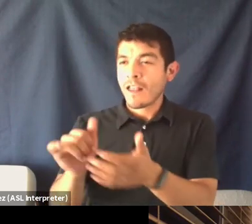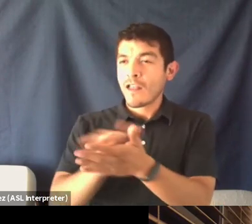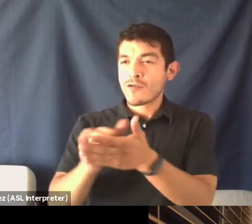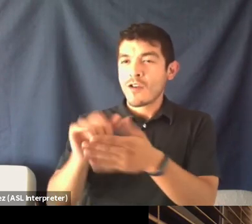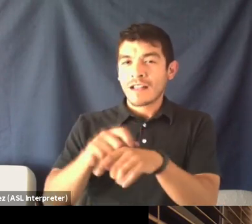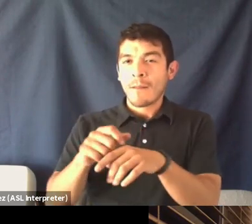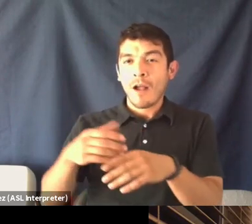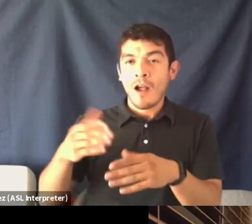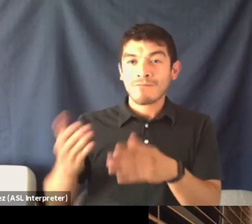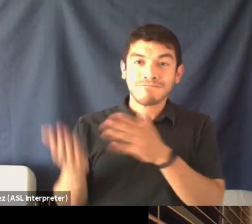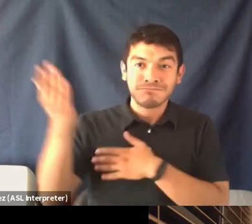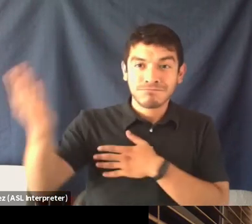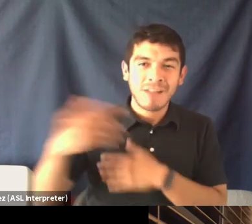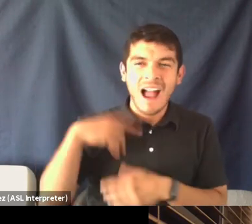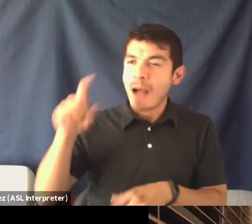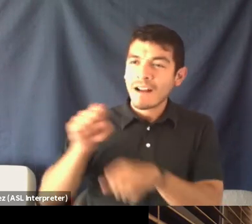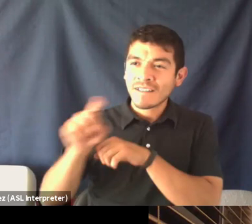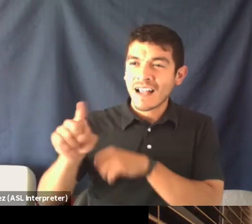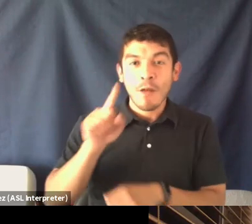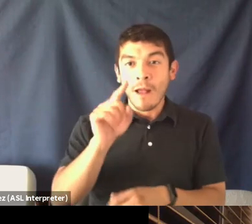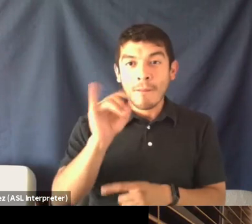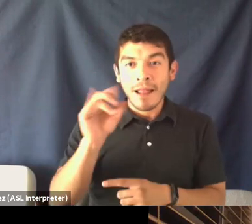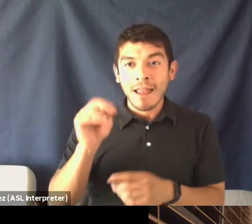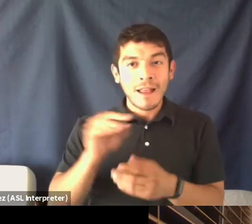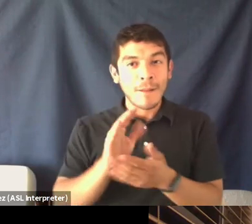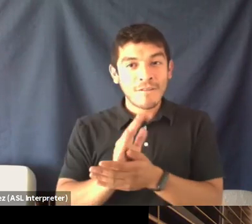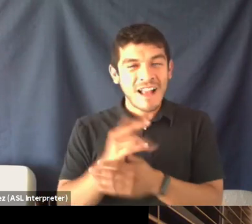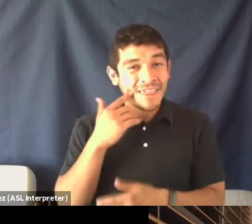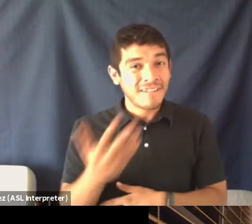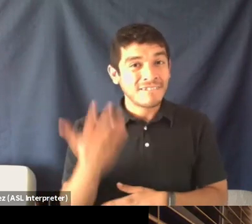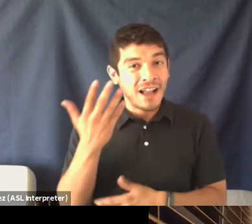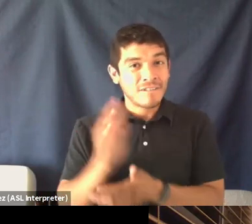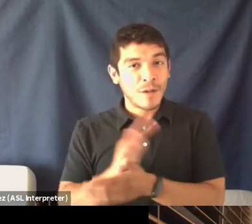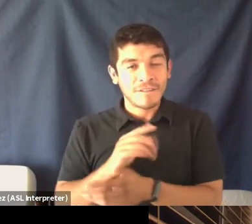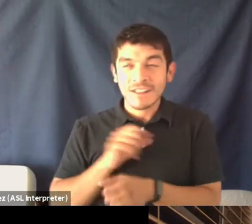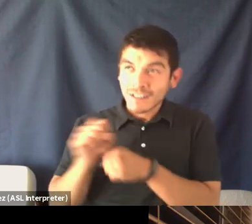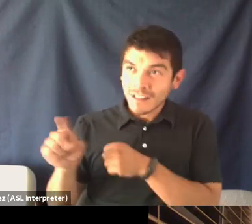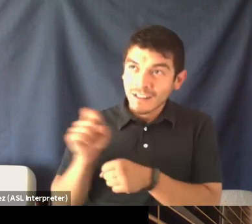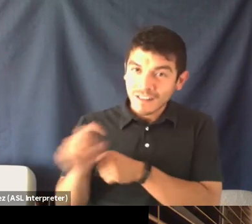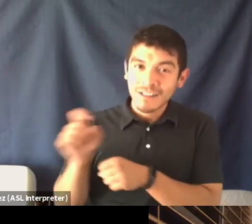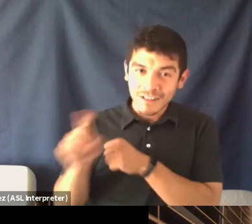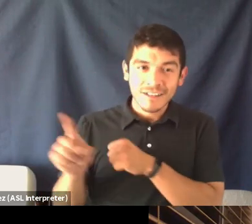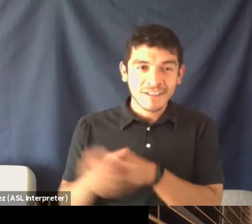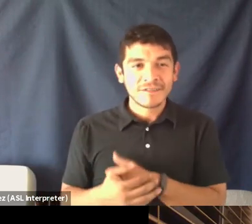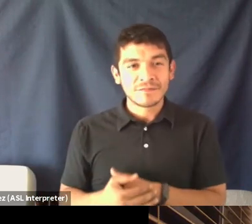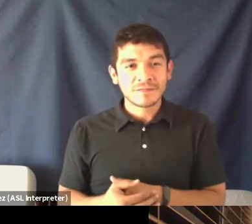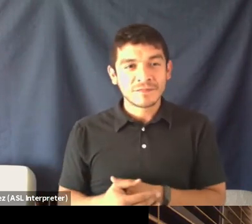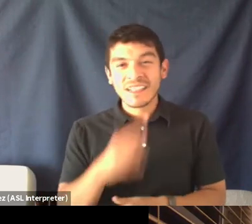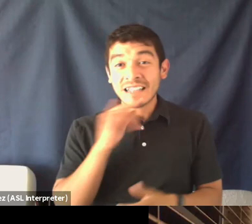I must've sent like a million movies, probably it was five until they found-- - It's like getting into the New Yorker with a short story. Yeah, exactly.